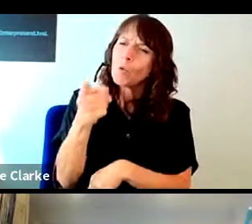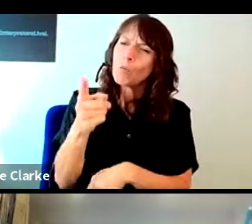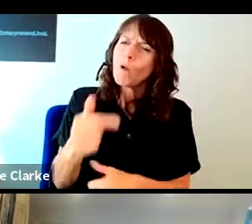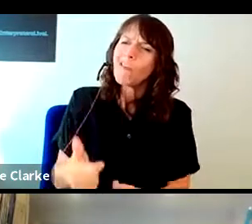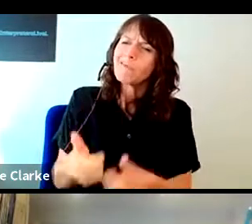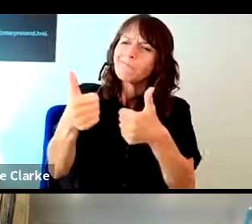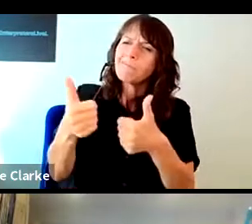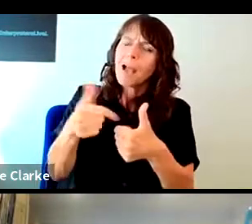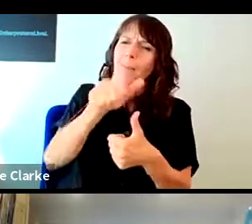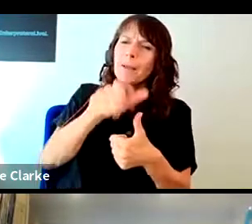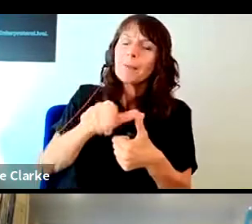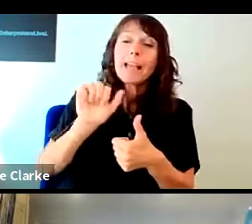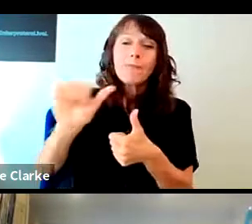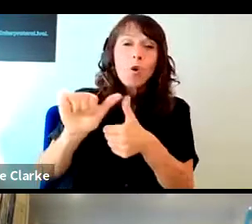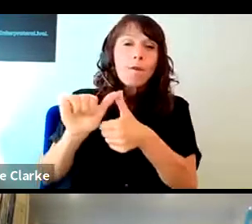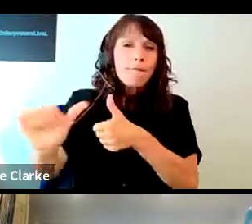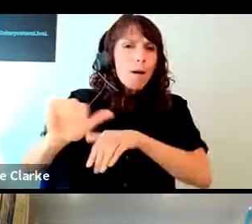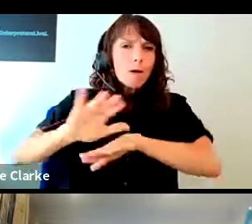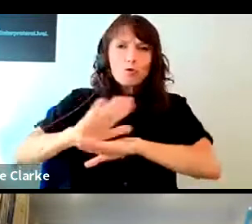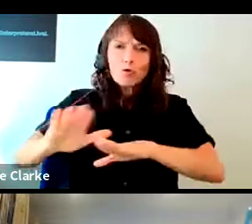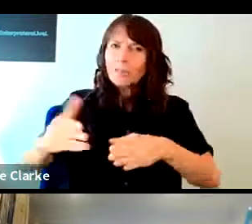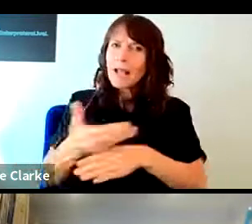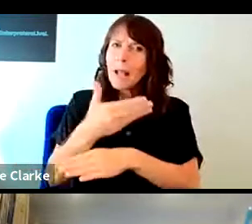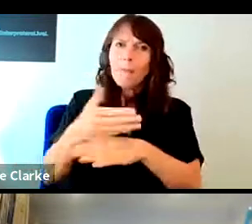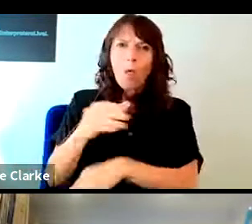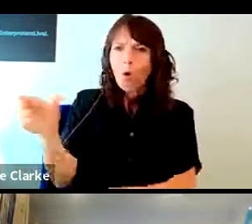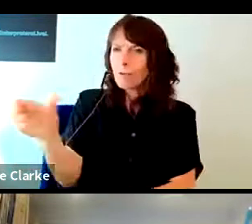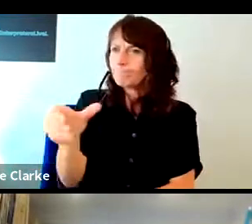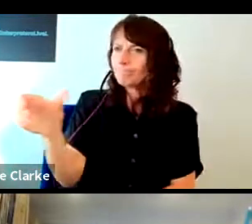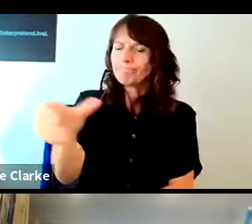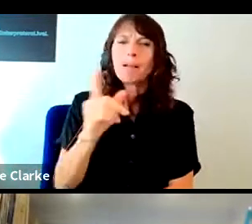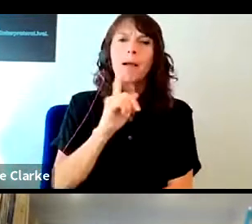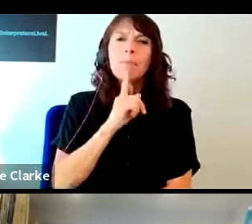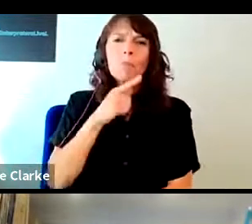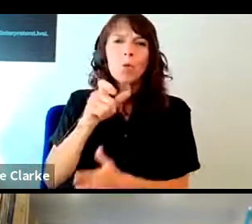If your firm doesn't employ people with disabilities and you're in the accessibility field,